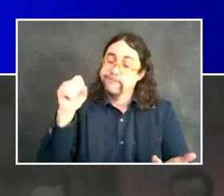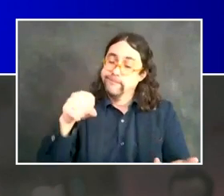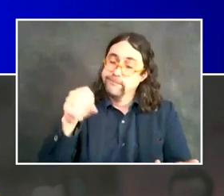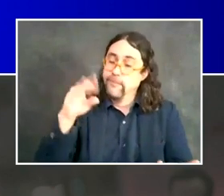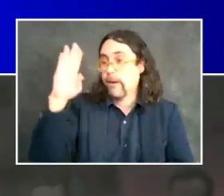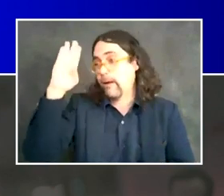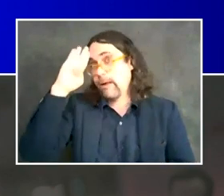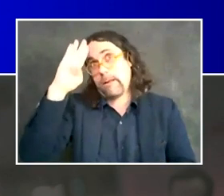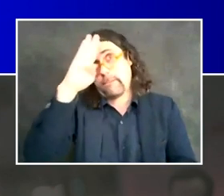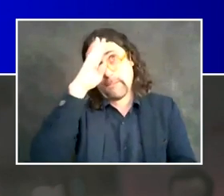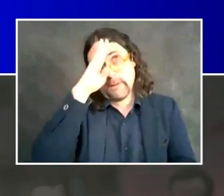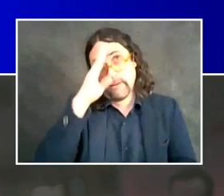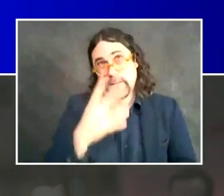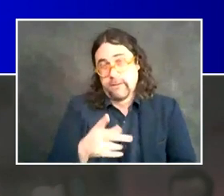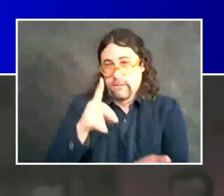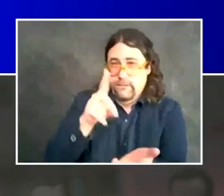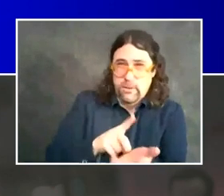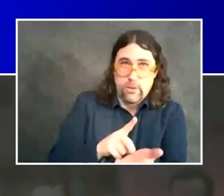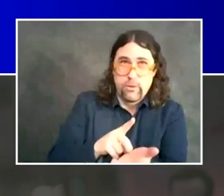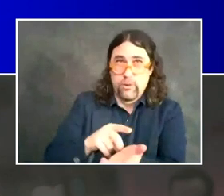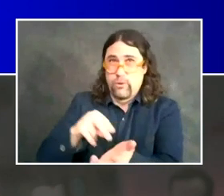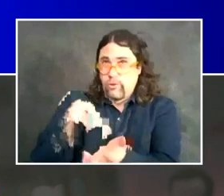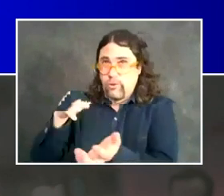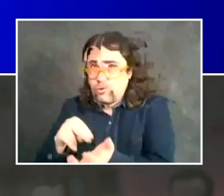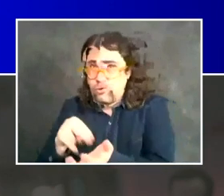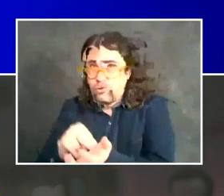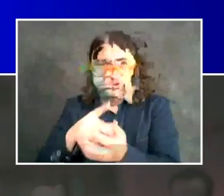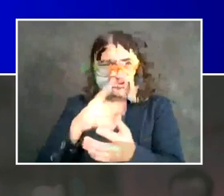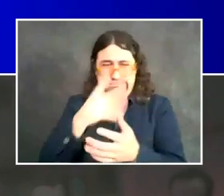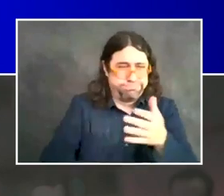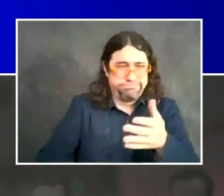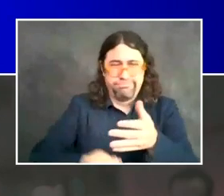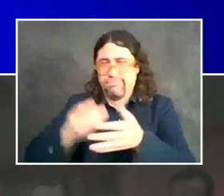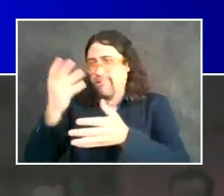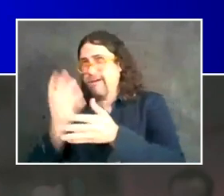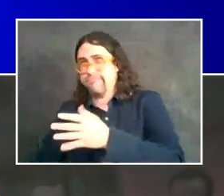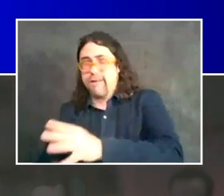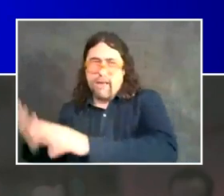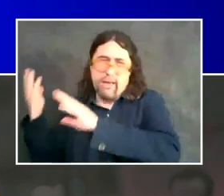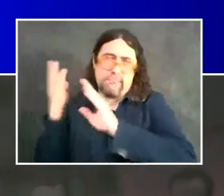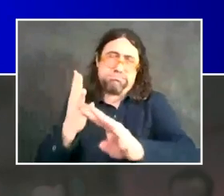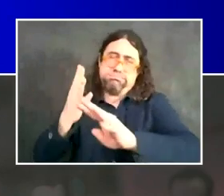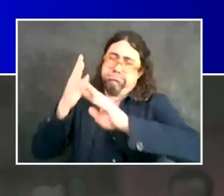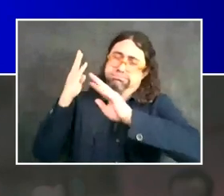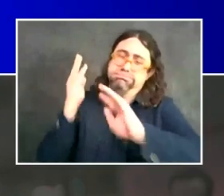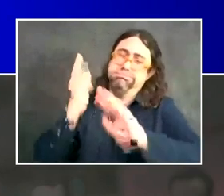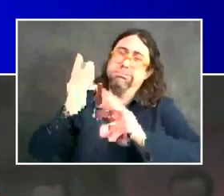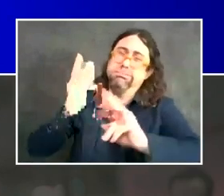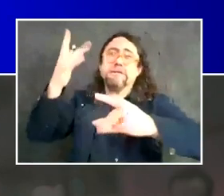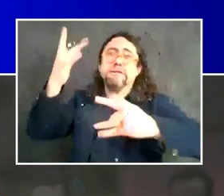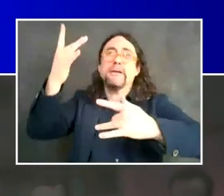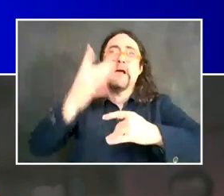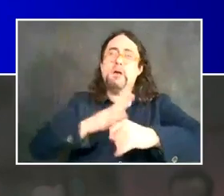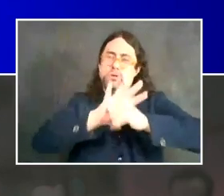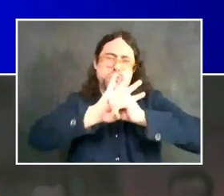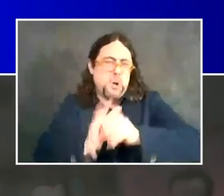PARAMEDICS. THINK ABOUT THE PEOPLE THEY HAD TO WATCH PASS AWAY BEFORE THEIR VER EYES.